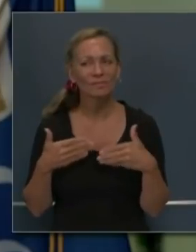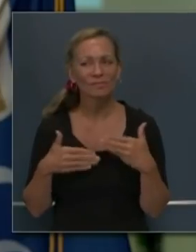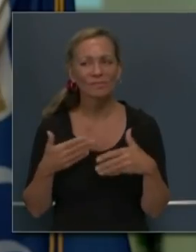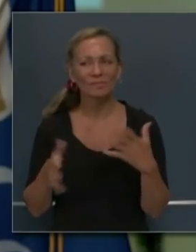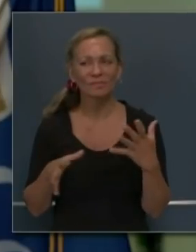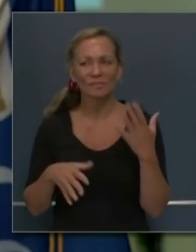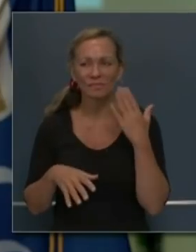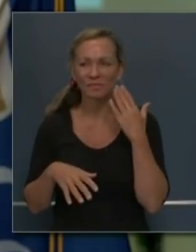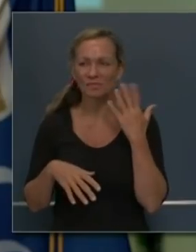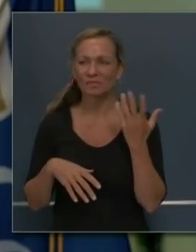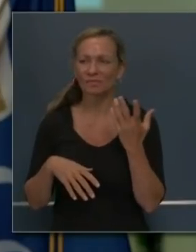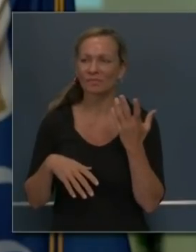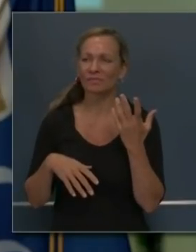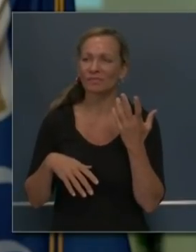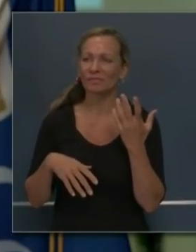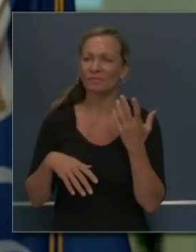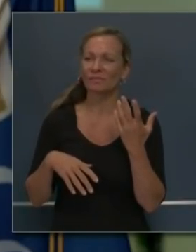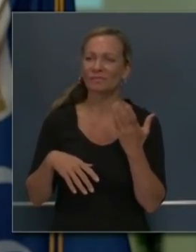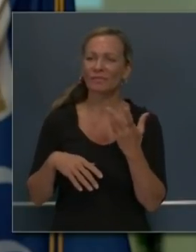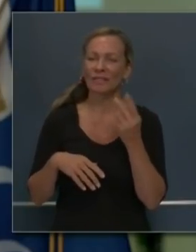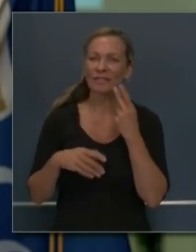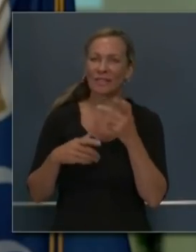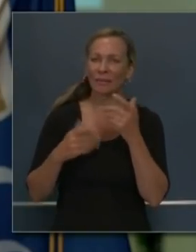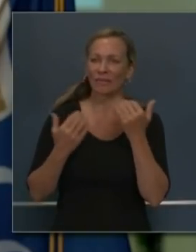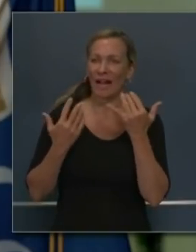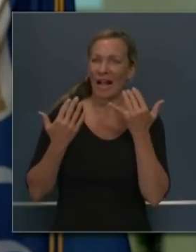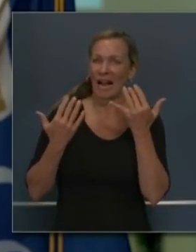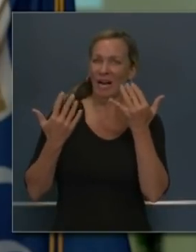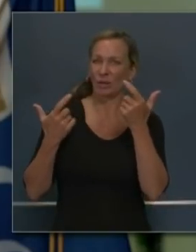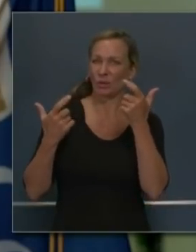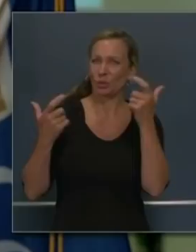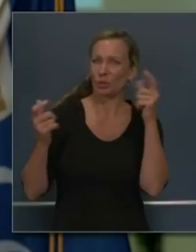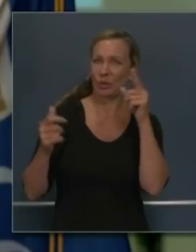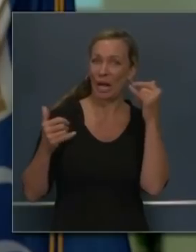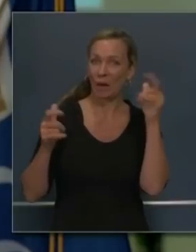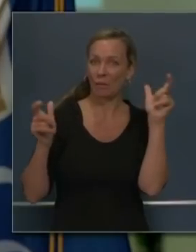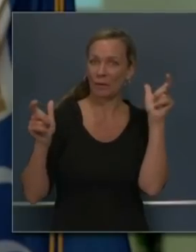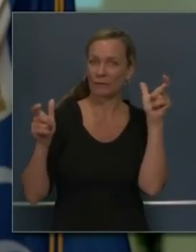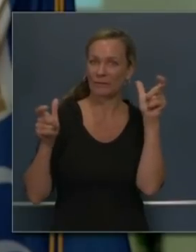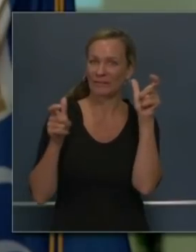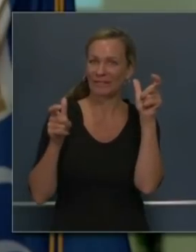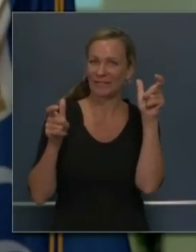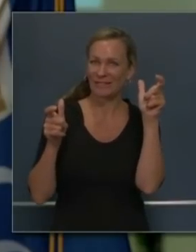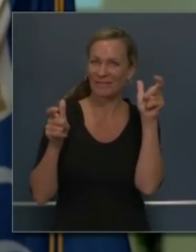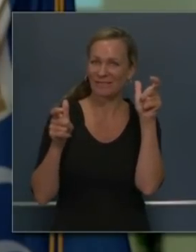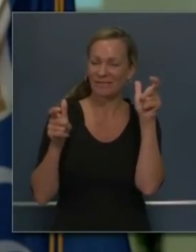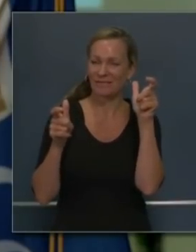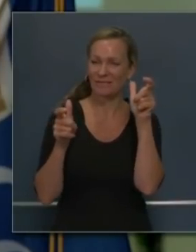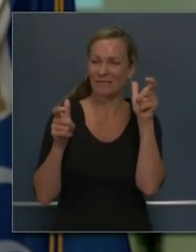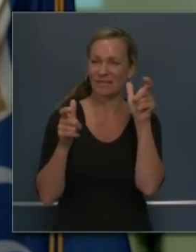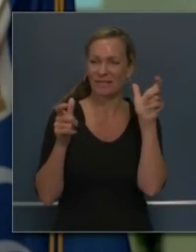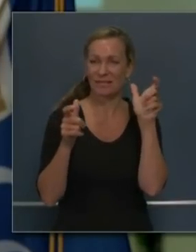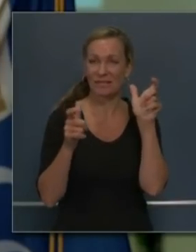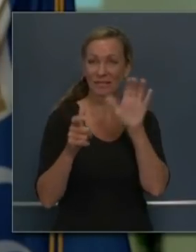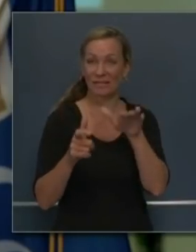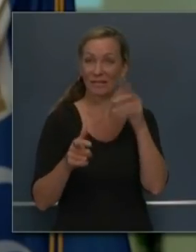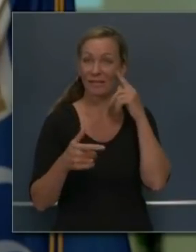JUST TAKING CARE OF PEOPLE. A LOT OF PIECES OF THIS PUZZLE, BUT A LOT OF GOOD PROGRESS HAS BEEN MADE ON SOME OF THESE